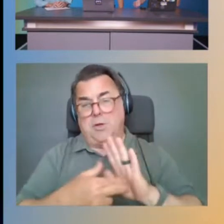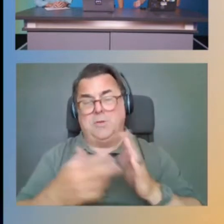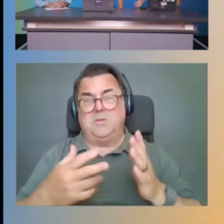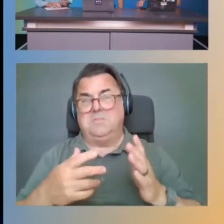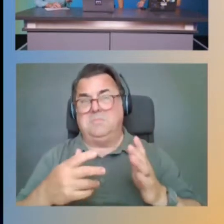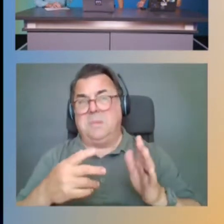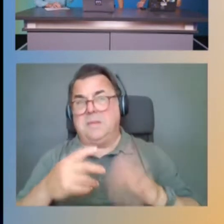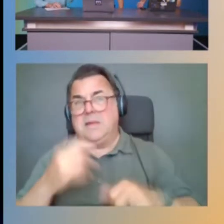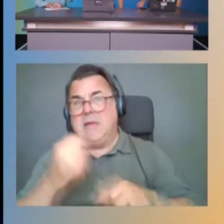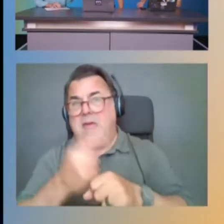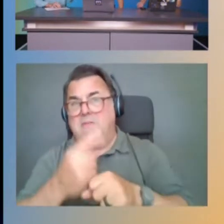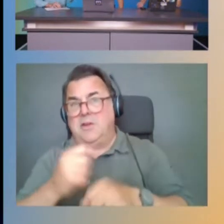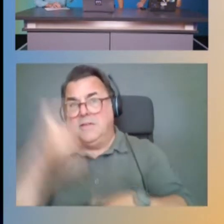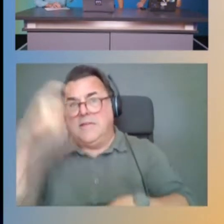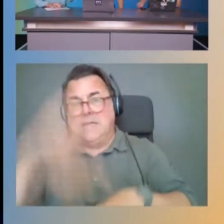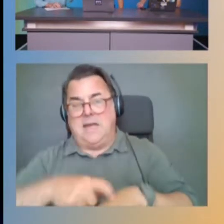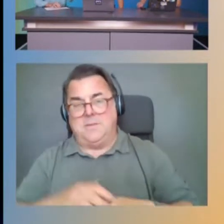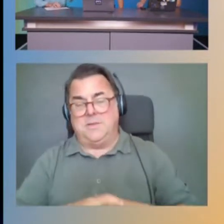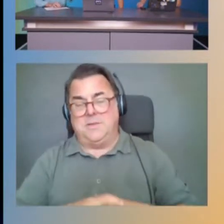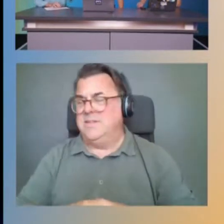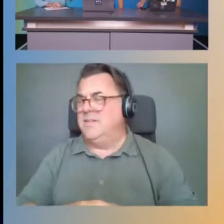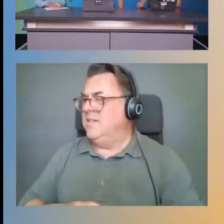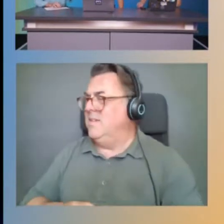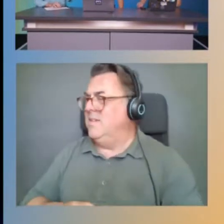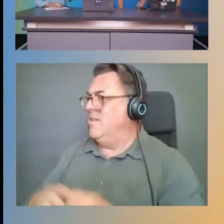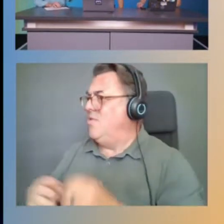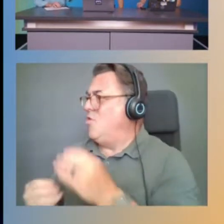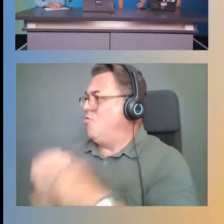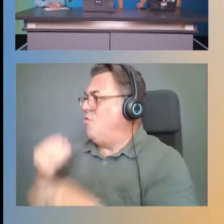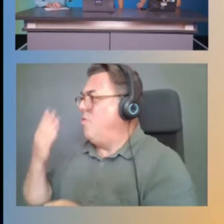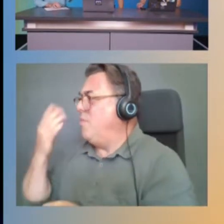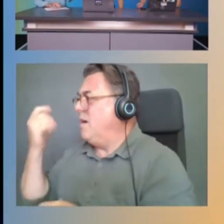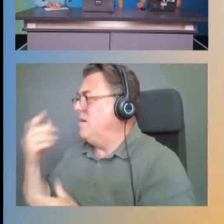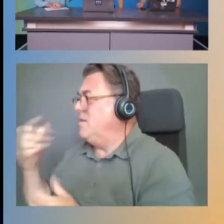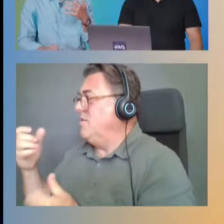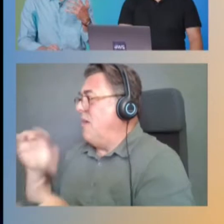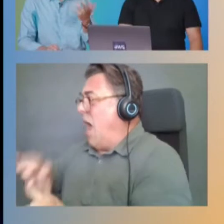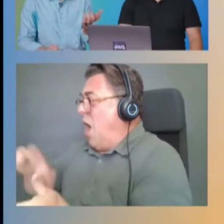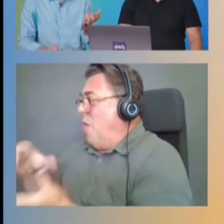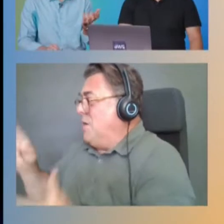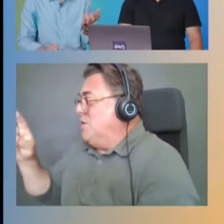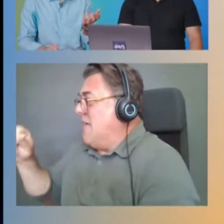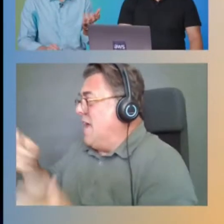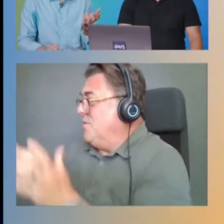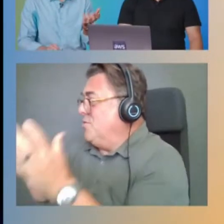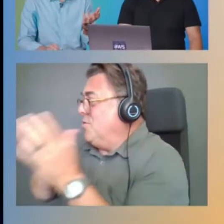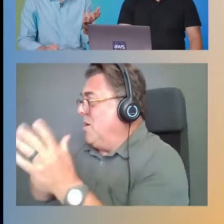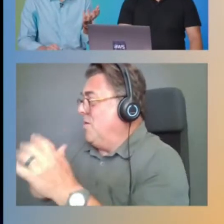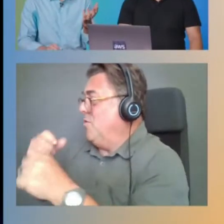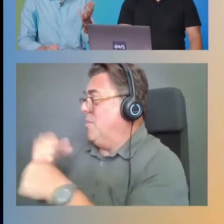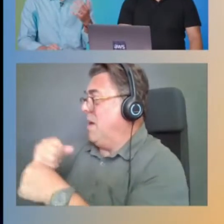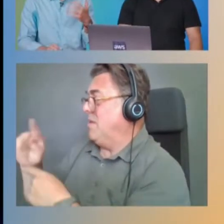And is that growth is just due to the amount of data that's needed to make the models more accurate?